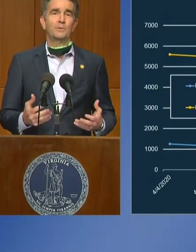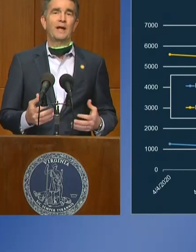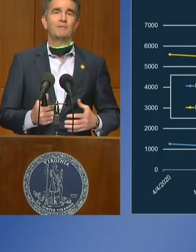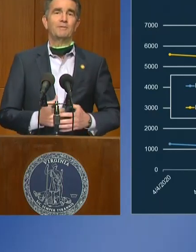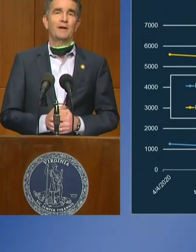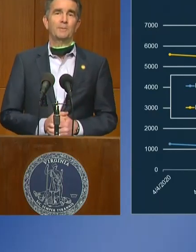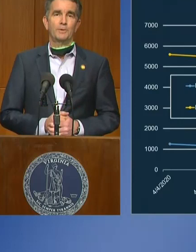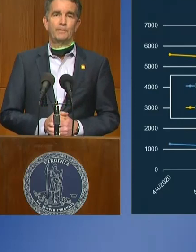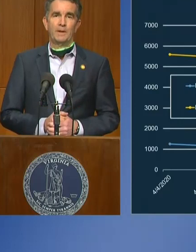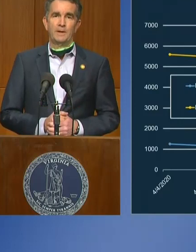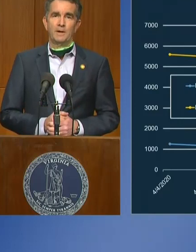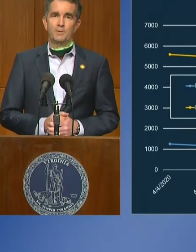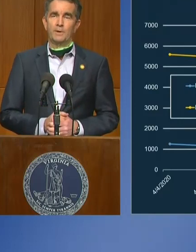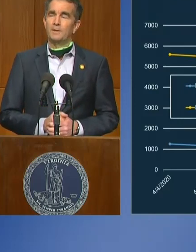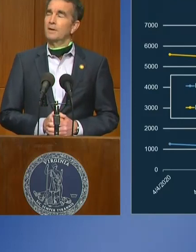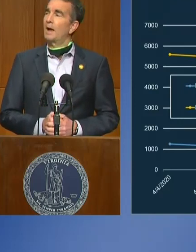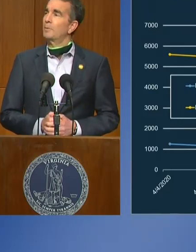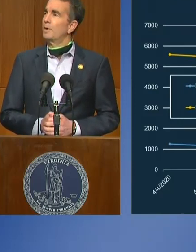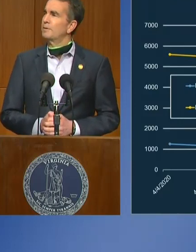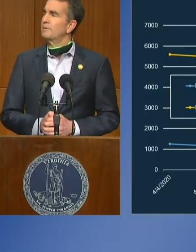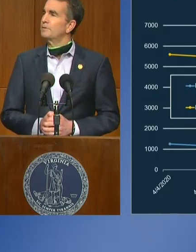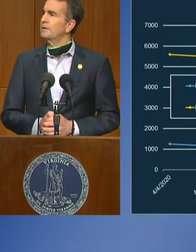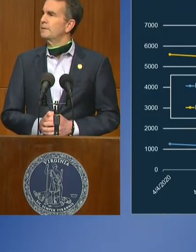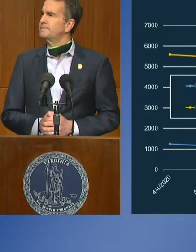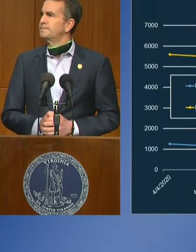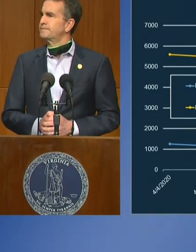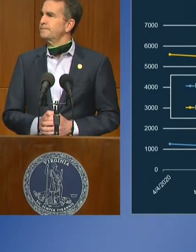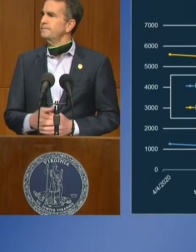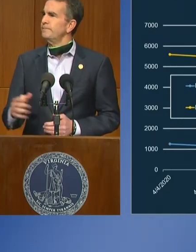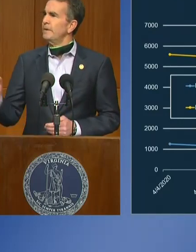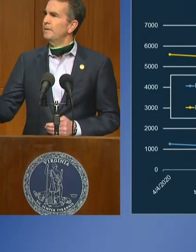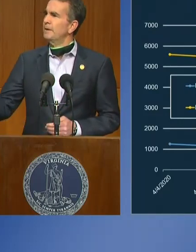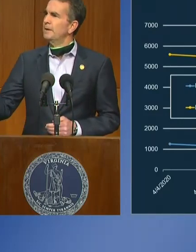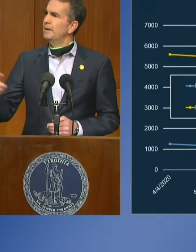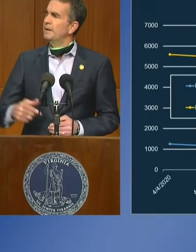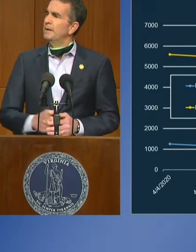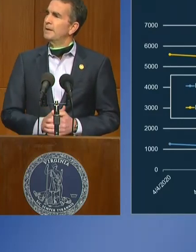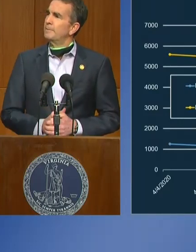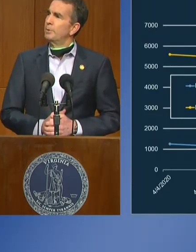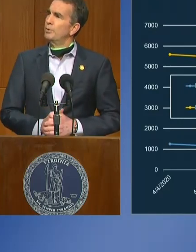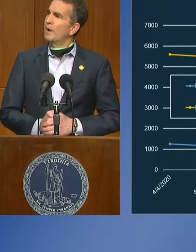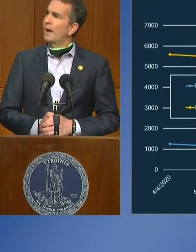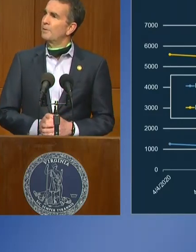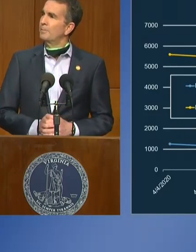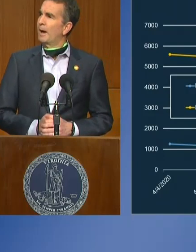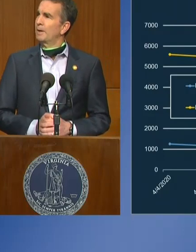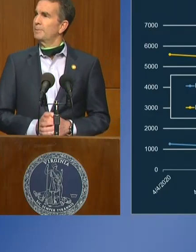SHOWS ARE HOSPITAL CAPACITY OF THE BEDS THAT WE HAVE AVAILABLE